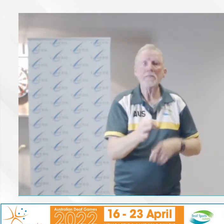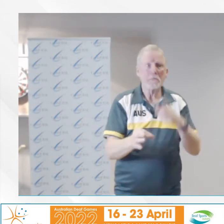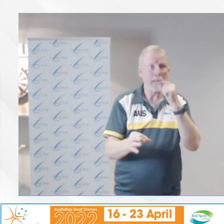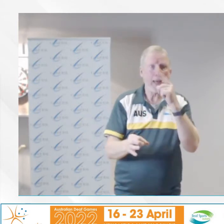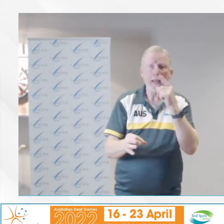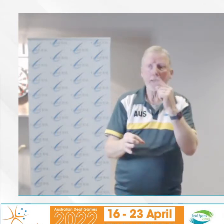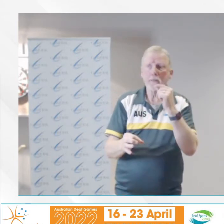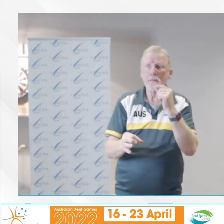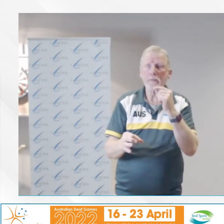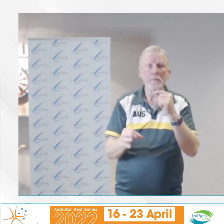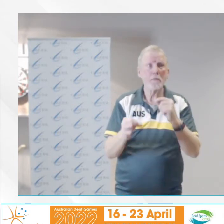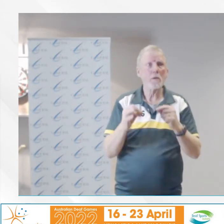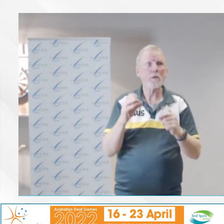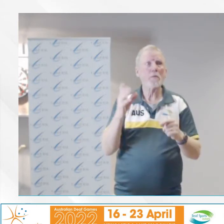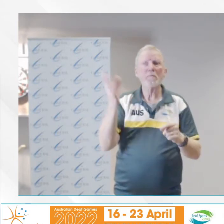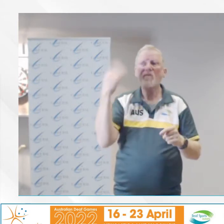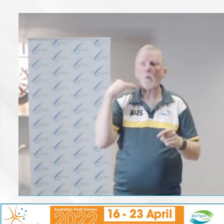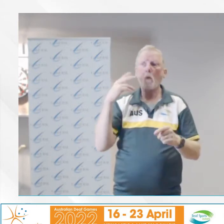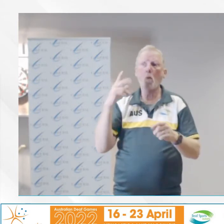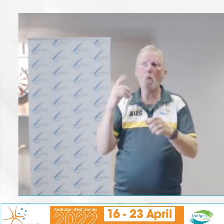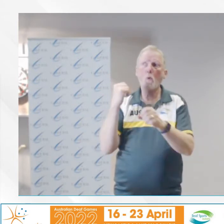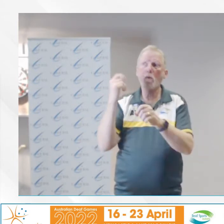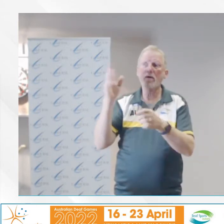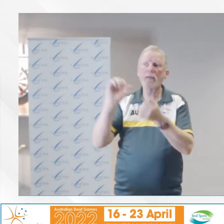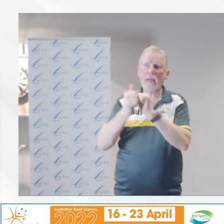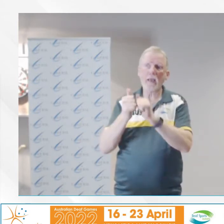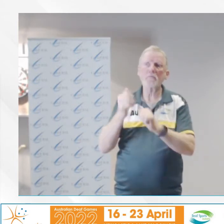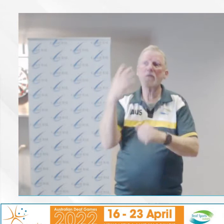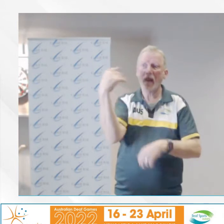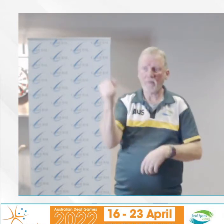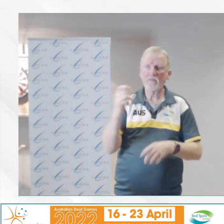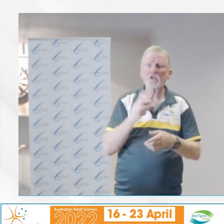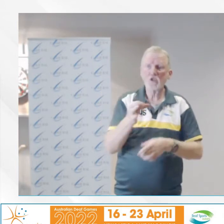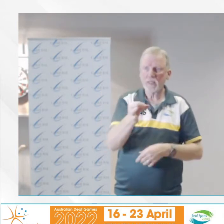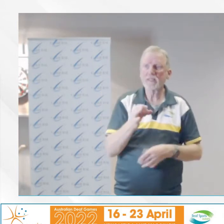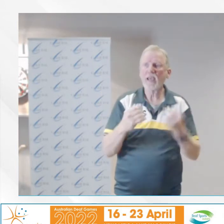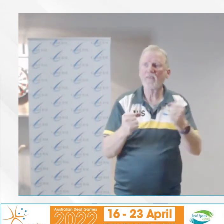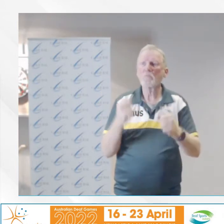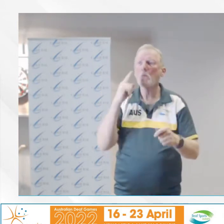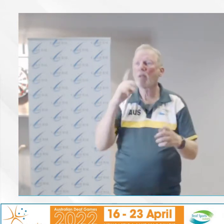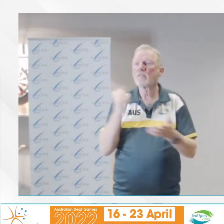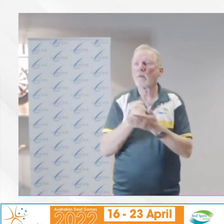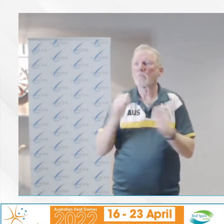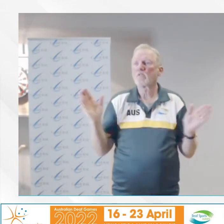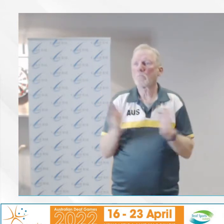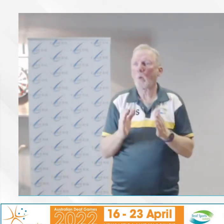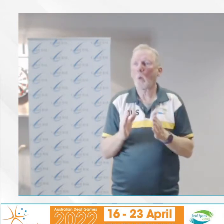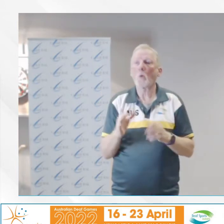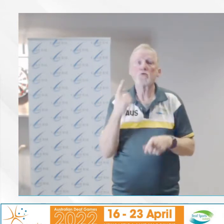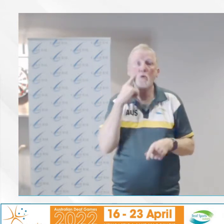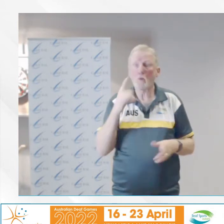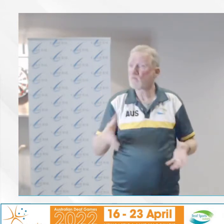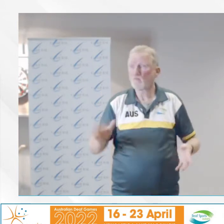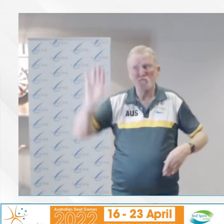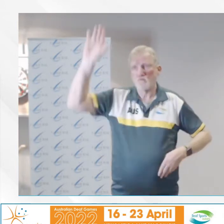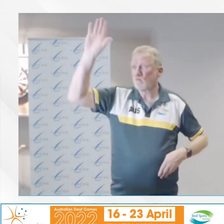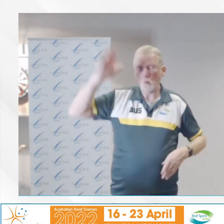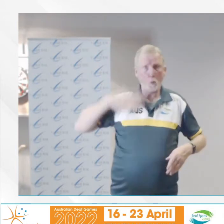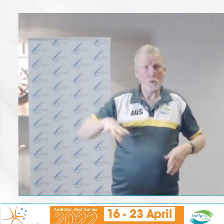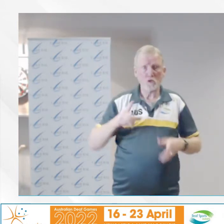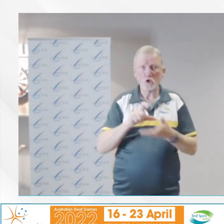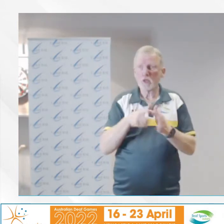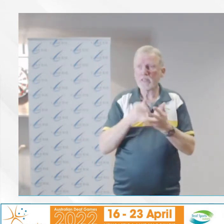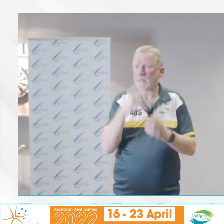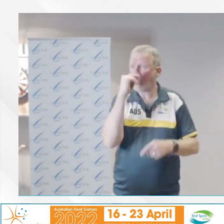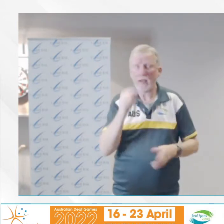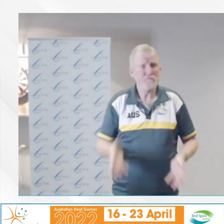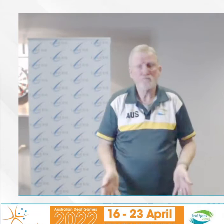chess that could be a possibility we have had that before but uh yeah if you want to get involved in